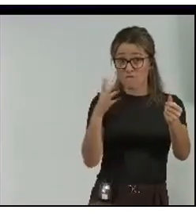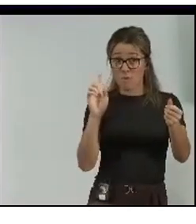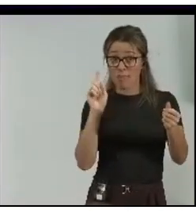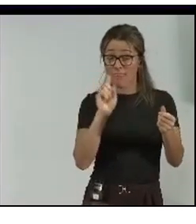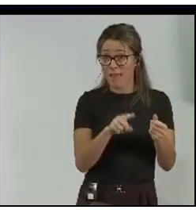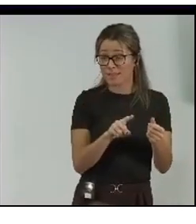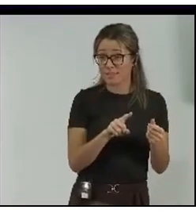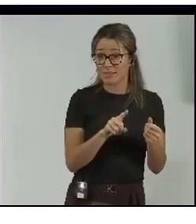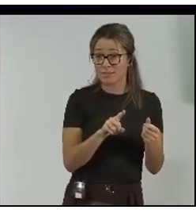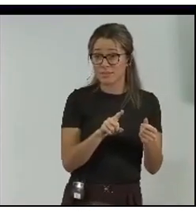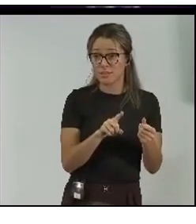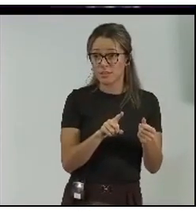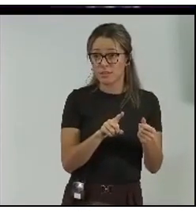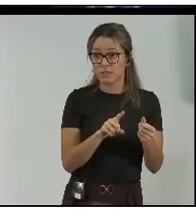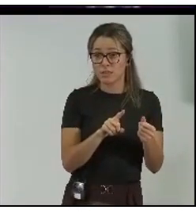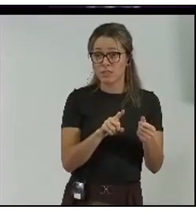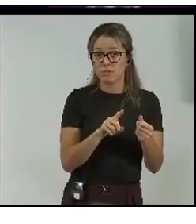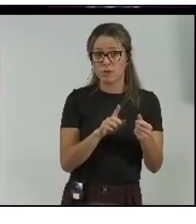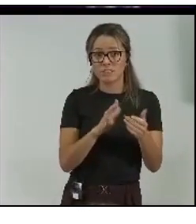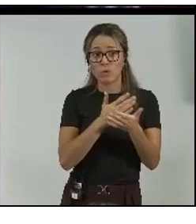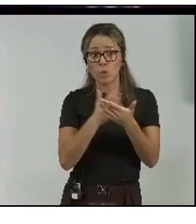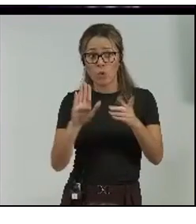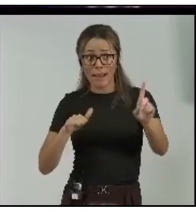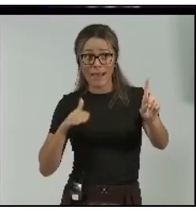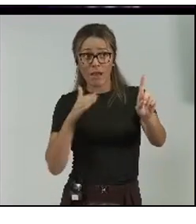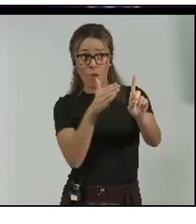the point of the goal and everybody's got a part to play in that process.